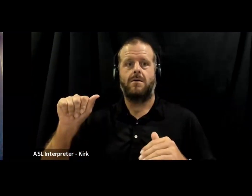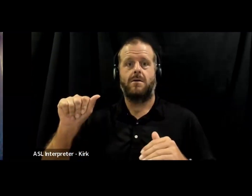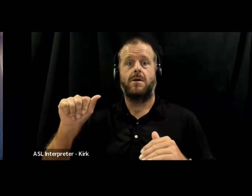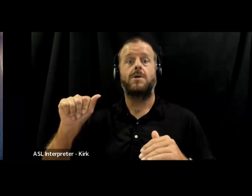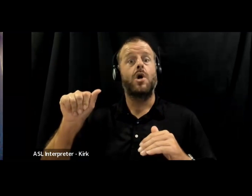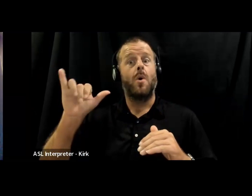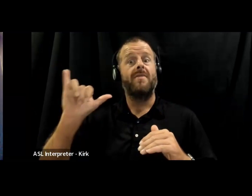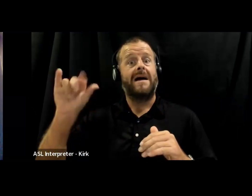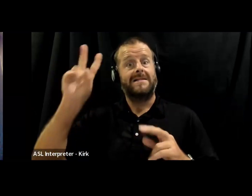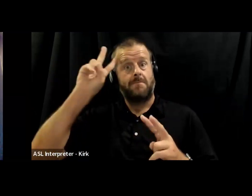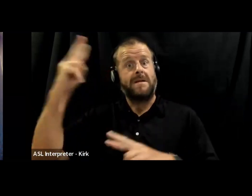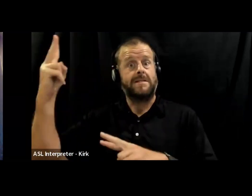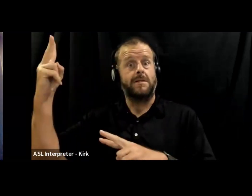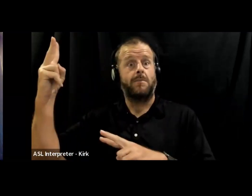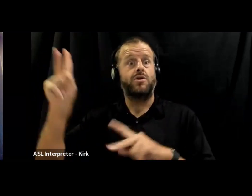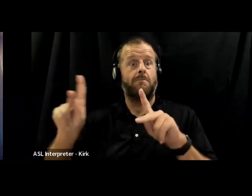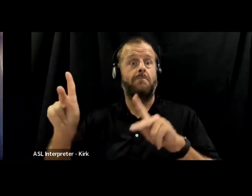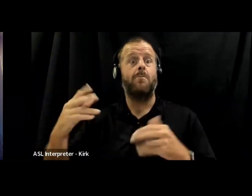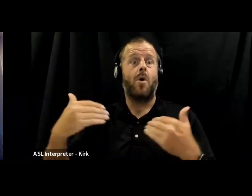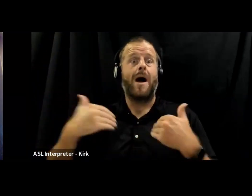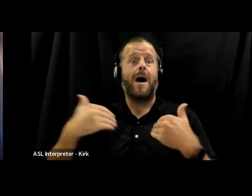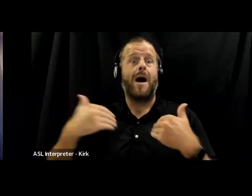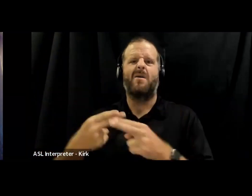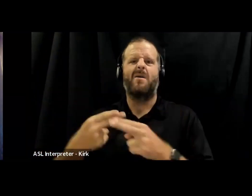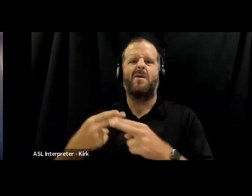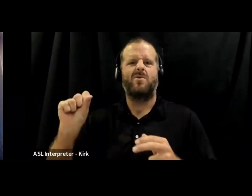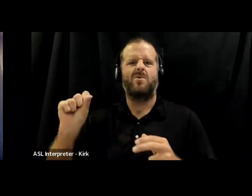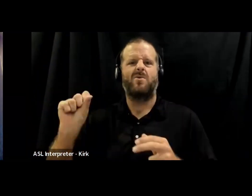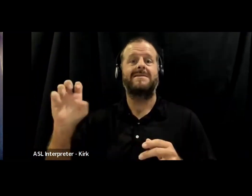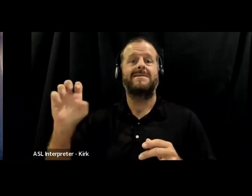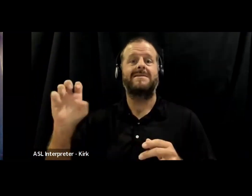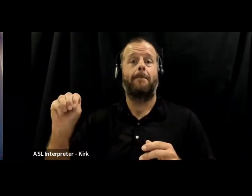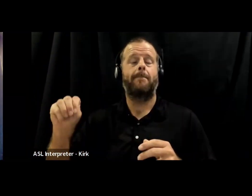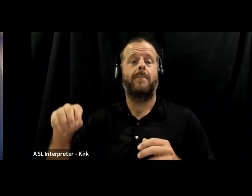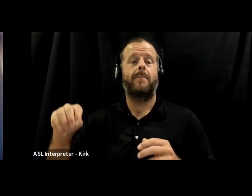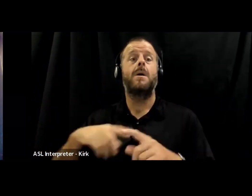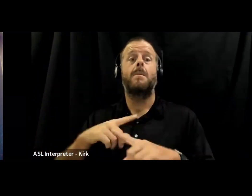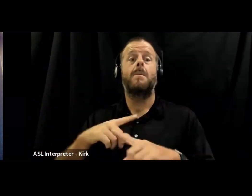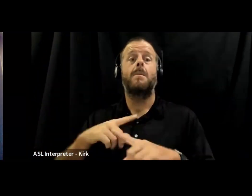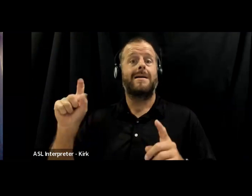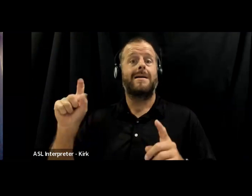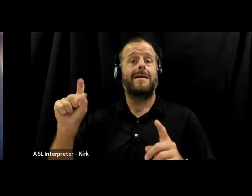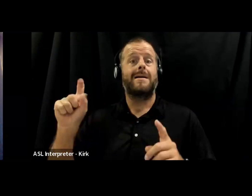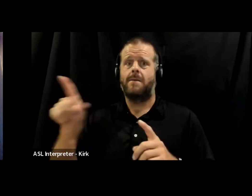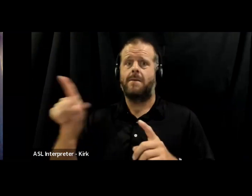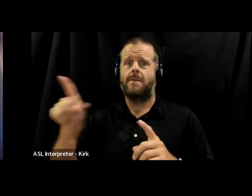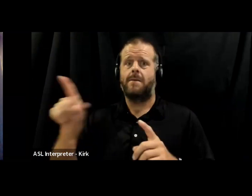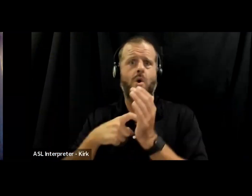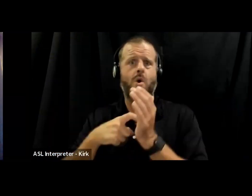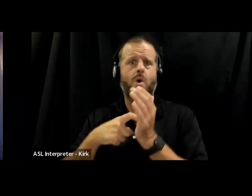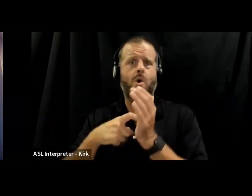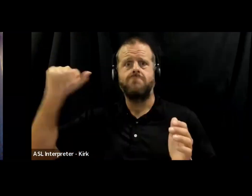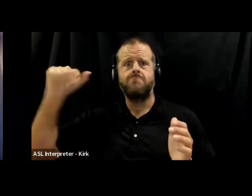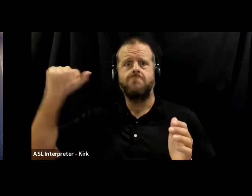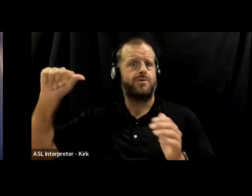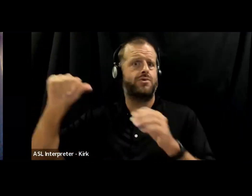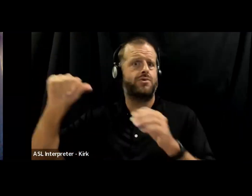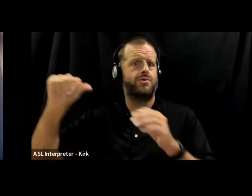I think a lot of people have just about STEM in general, but STEM does not require a master's degree, a PhD.